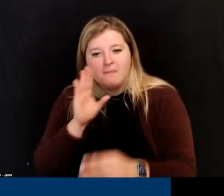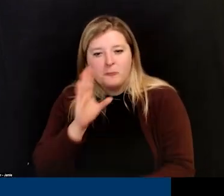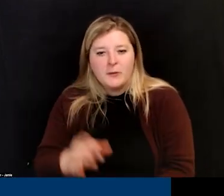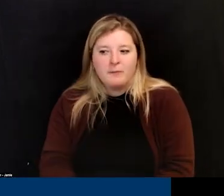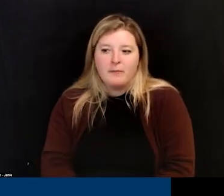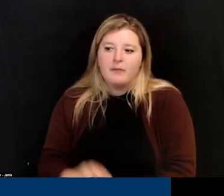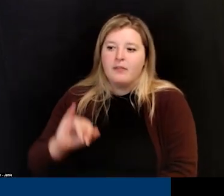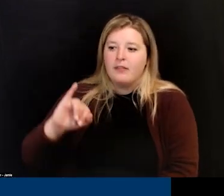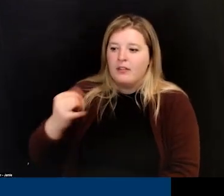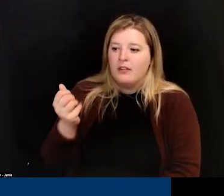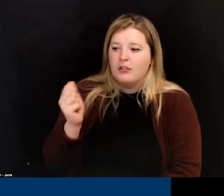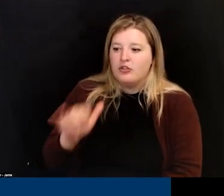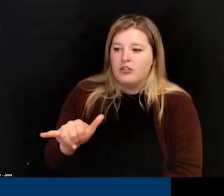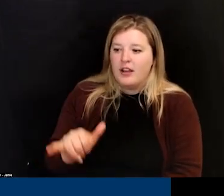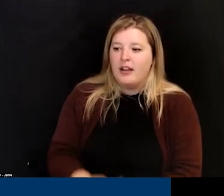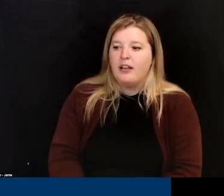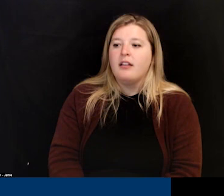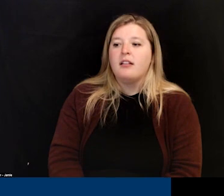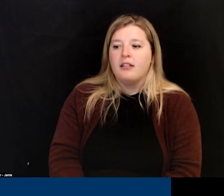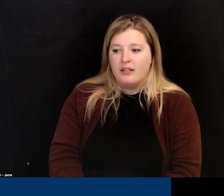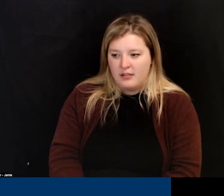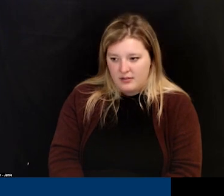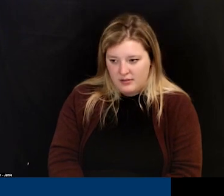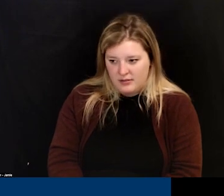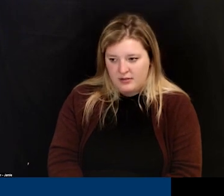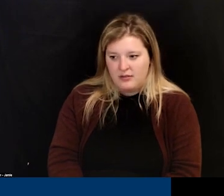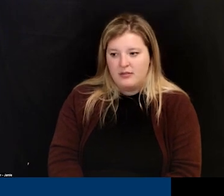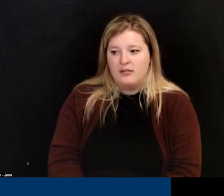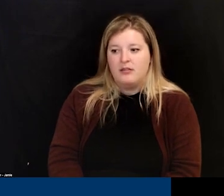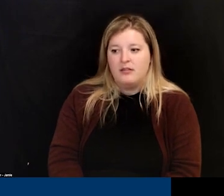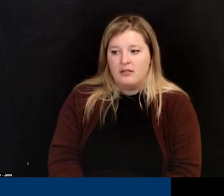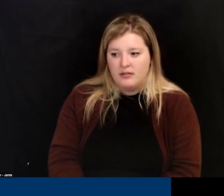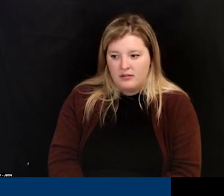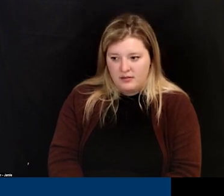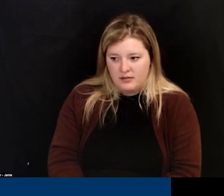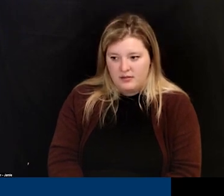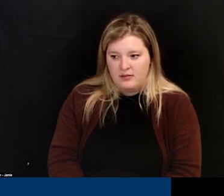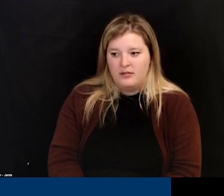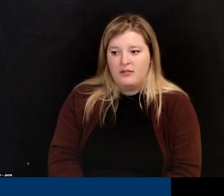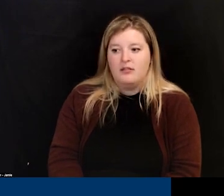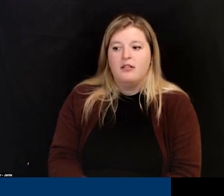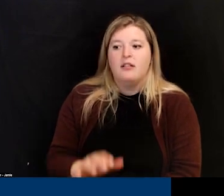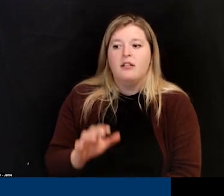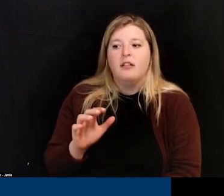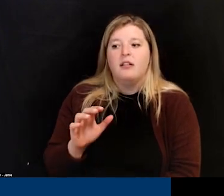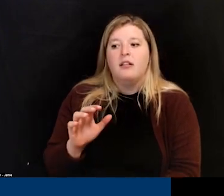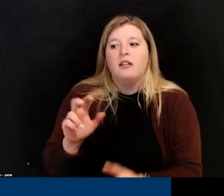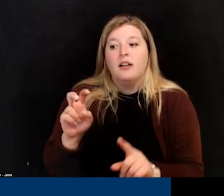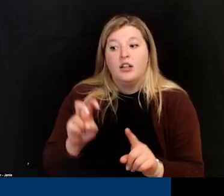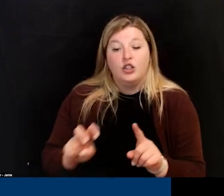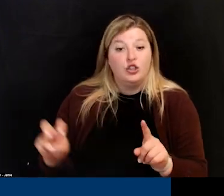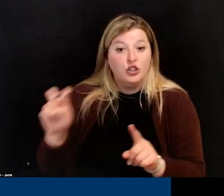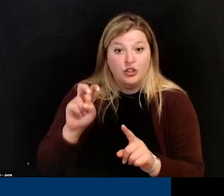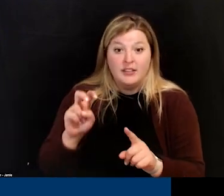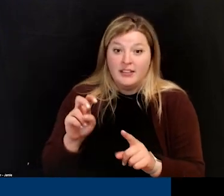[Jay] Absolutely. I mean, it's a challenge. I really applaud the journey of accessibility, and with that, I'd like to say I think we're out of questions